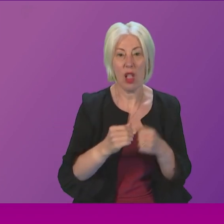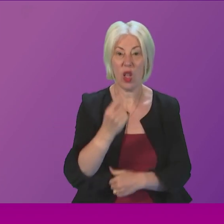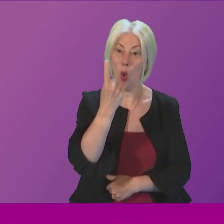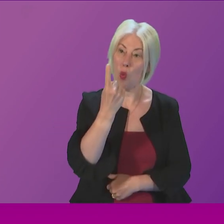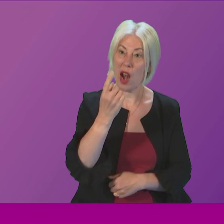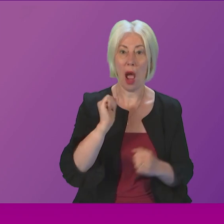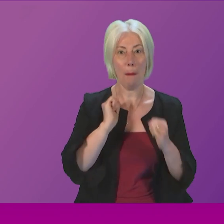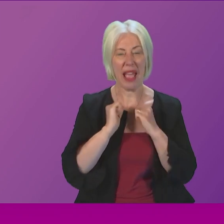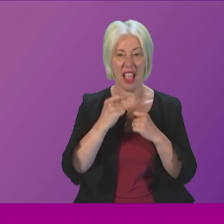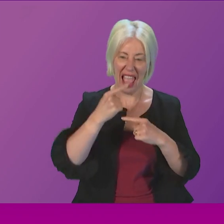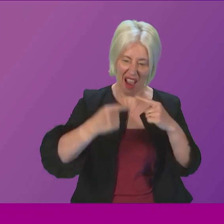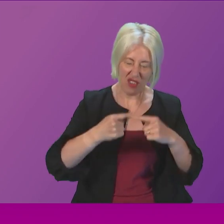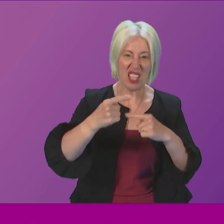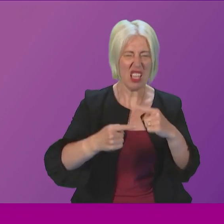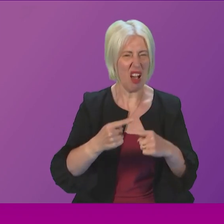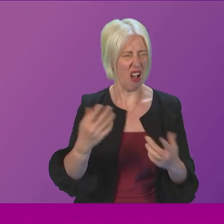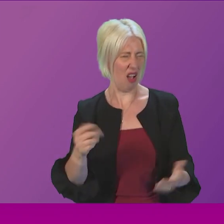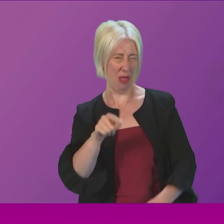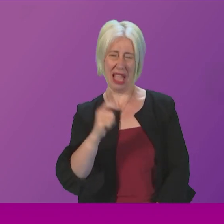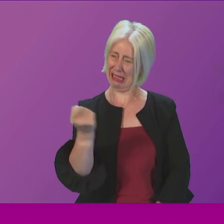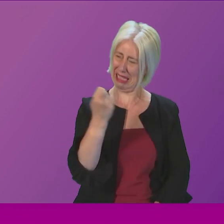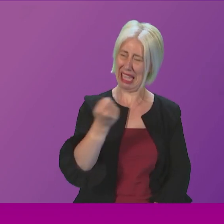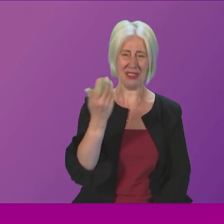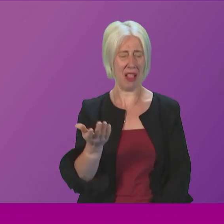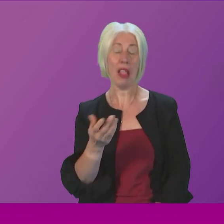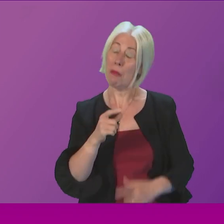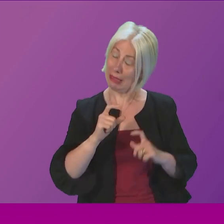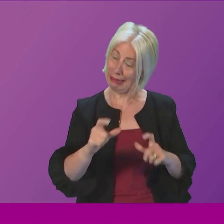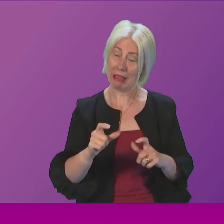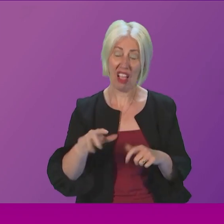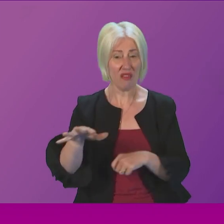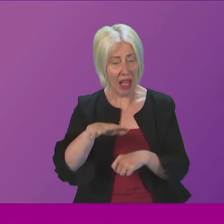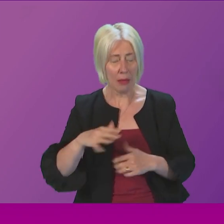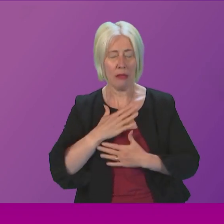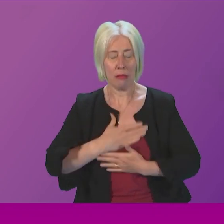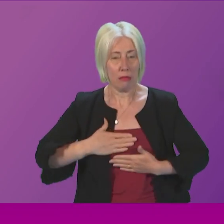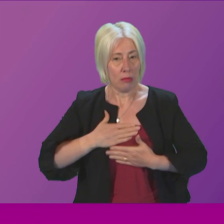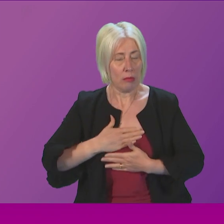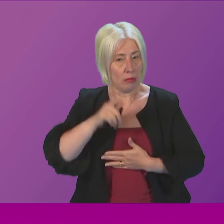somehow that is a success, while still too many families grieve the loss of a loved one.